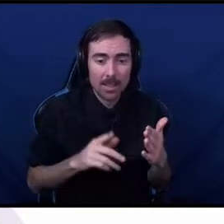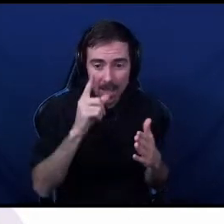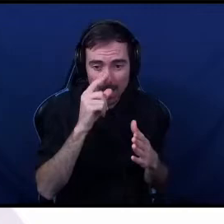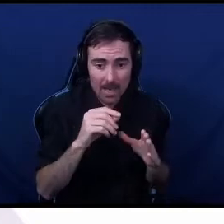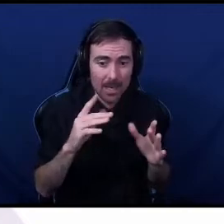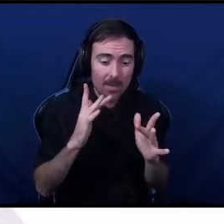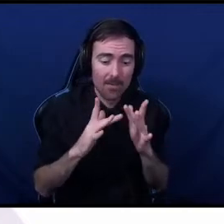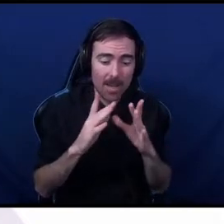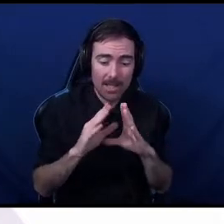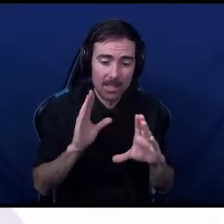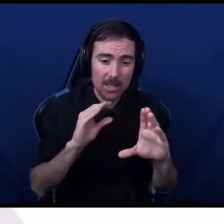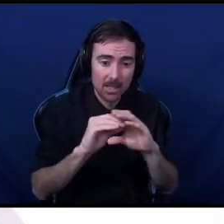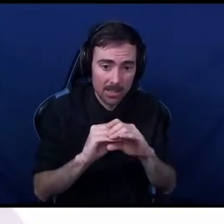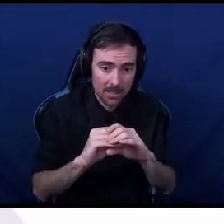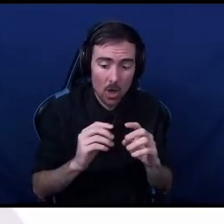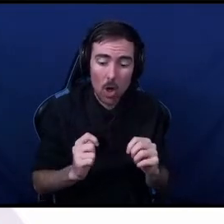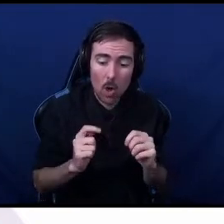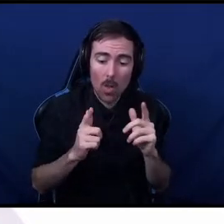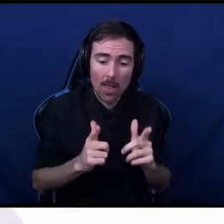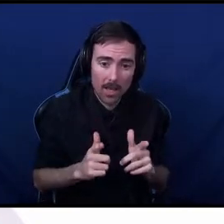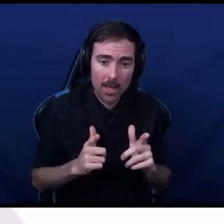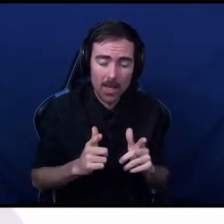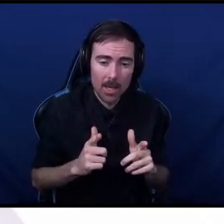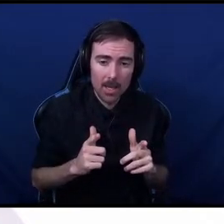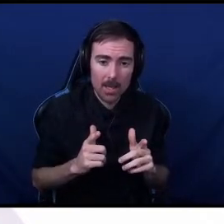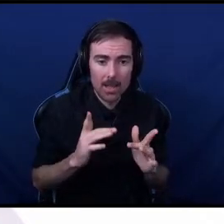then, in a similar way, invest in the overall disability world